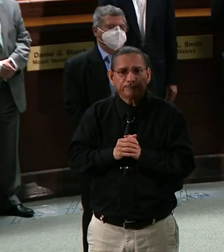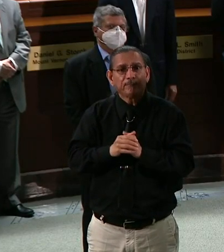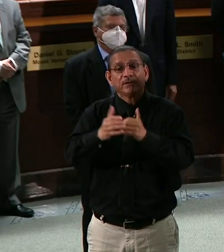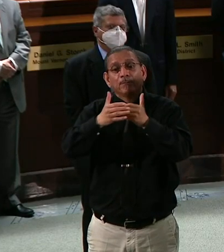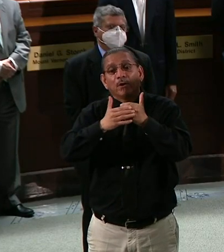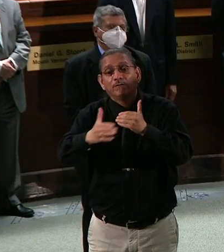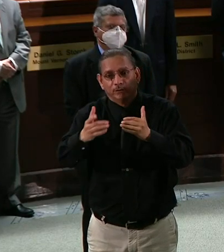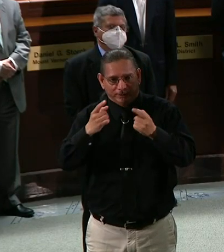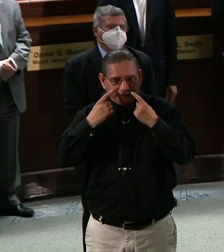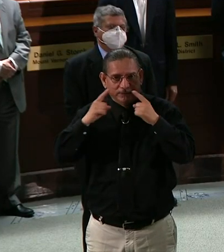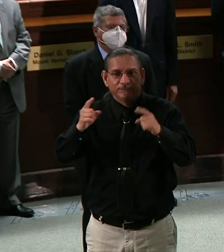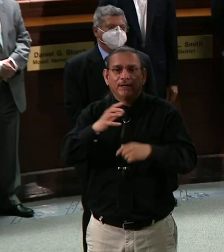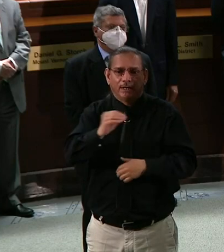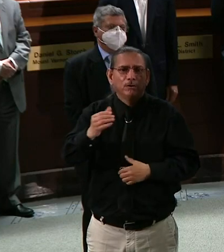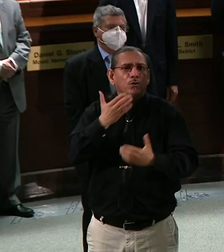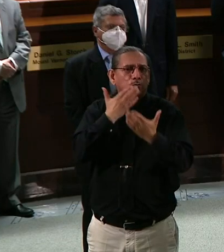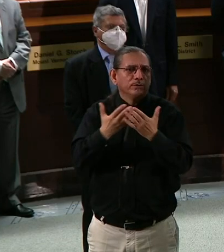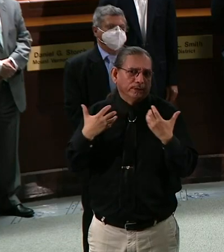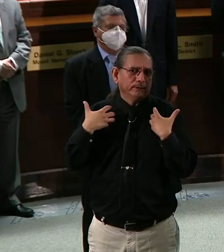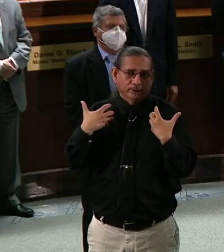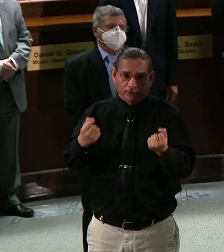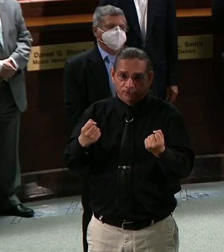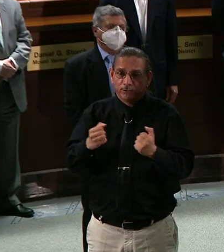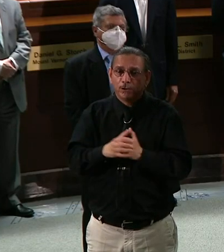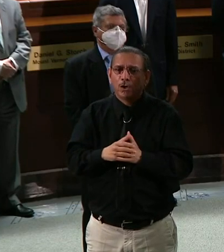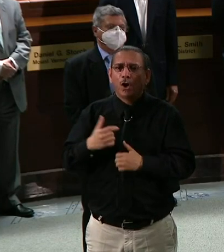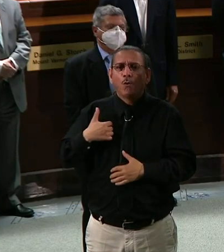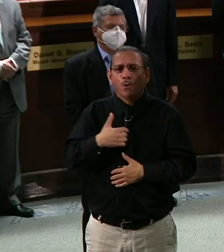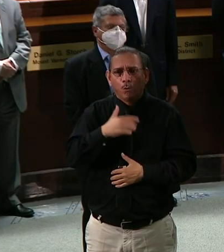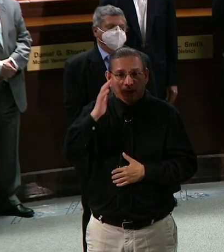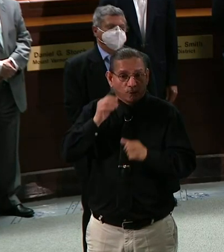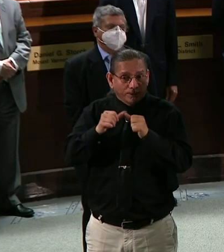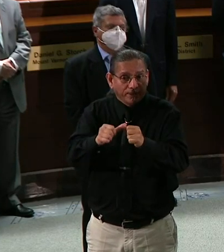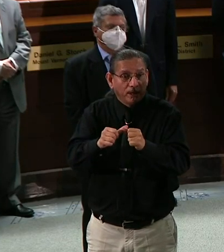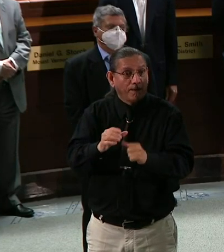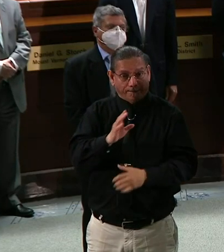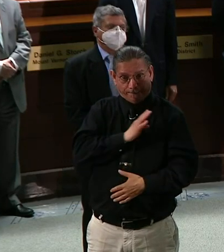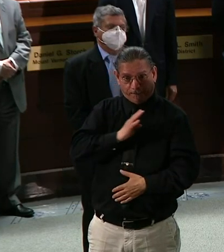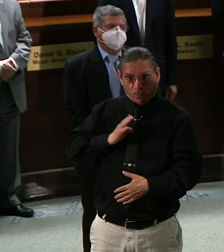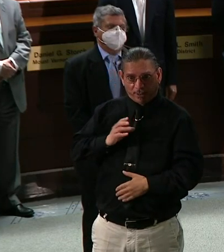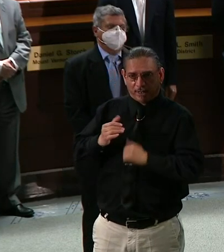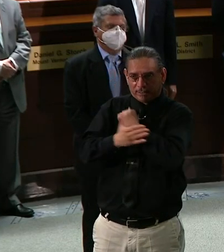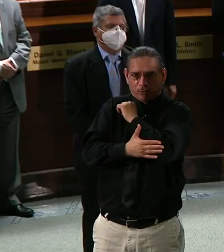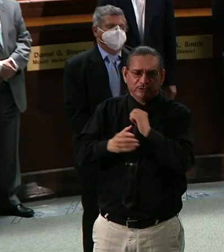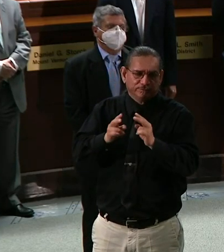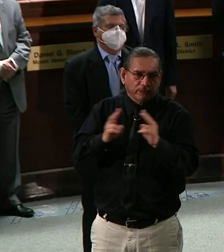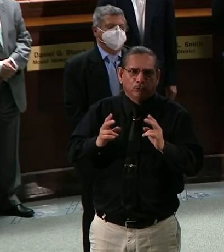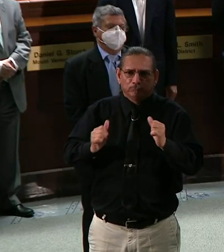AND MOVE FORWARD TO SUCCESS. AND IN GOOD HEALTH WE WILL